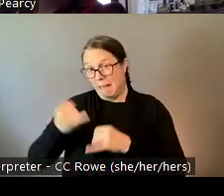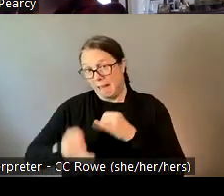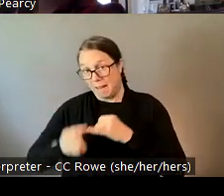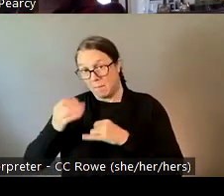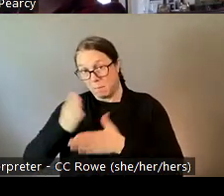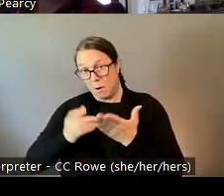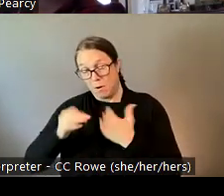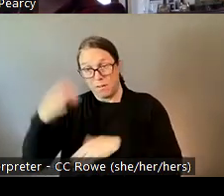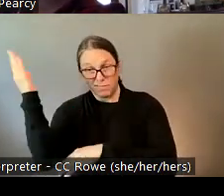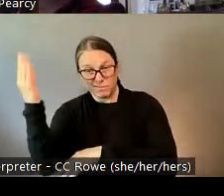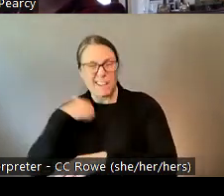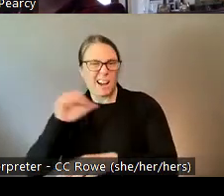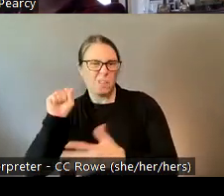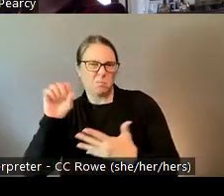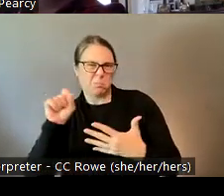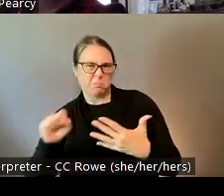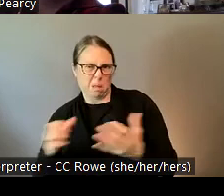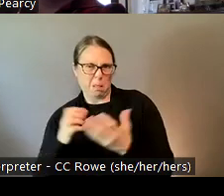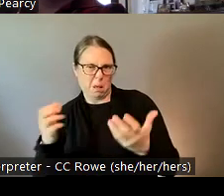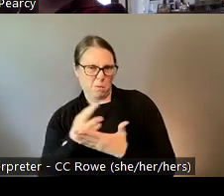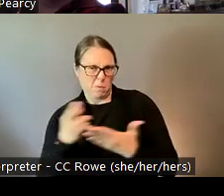just feeling completely discouraged and intimidated by PDFs.